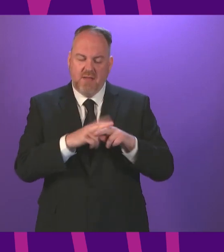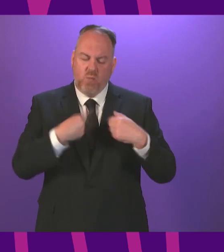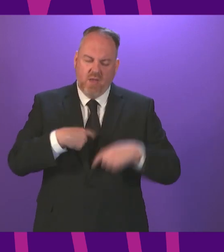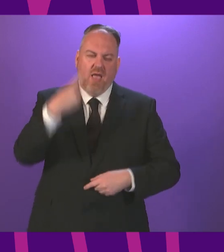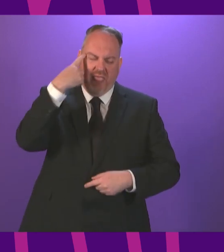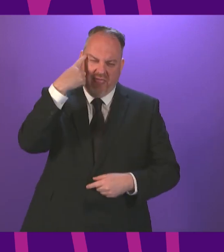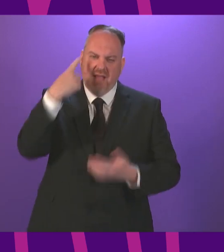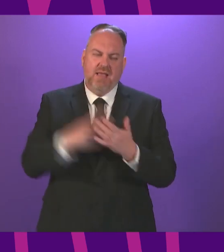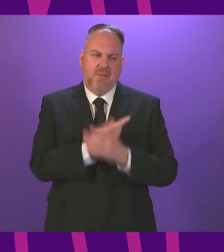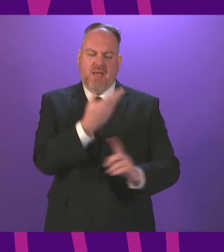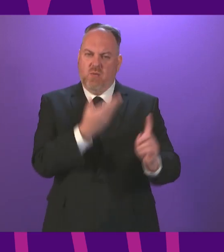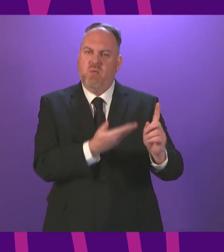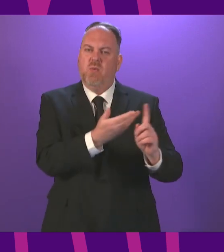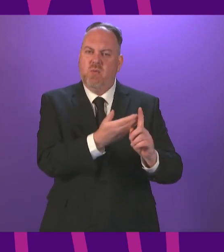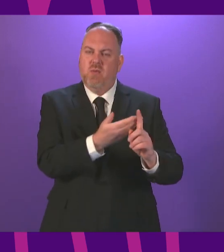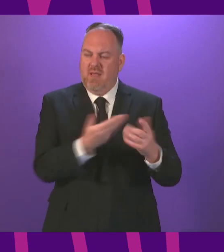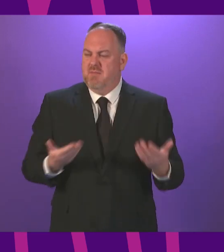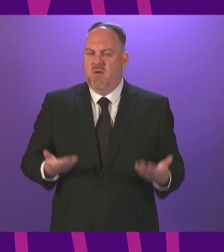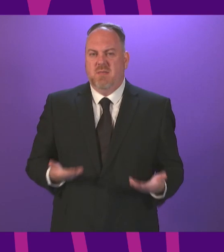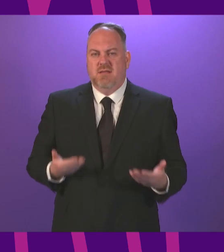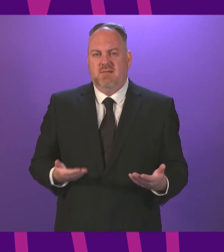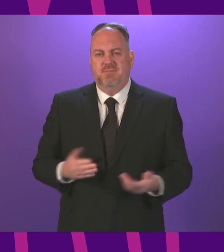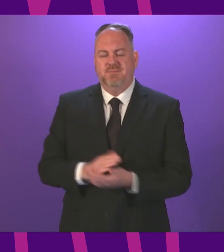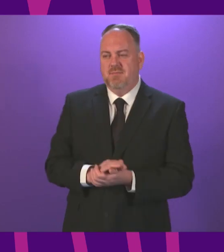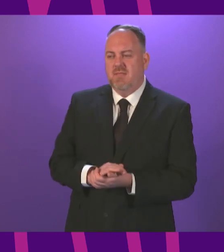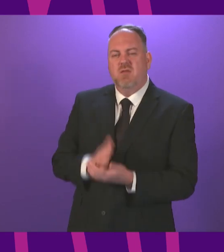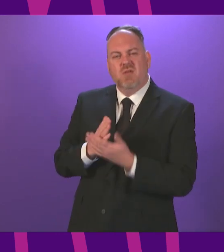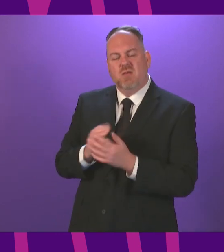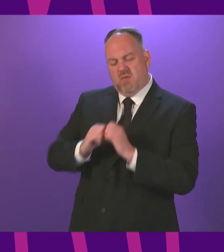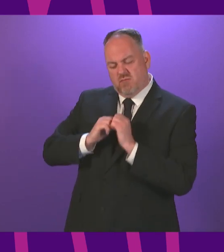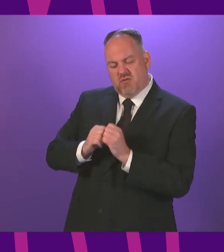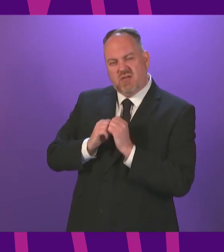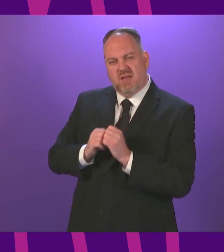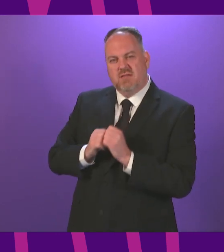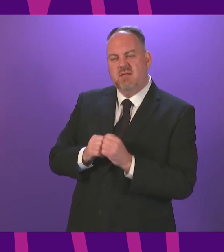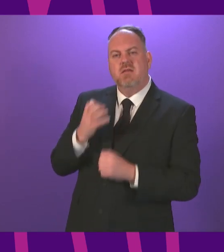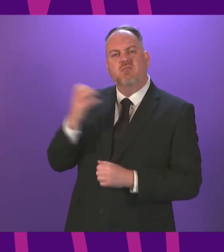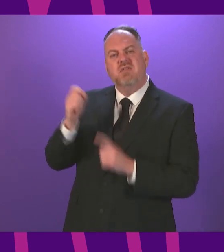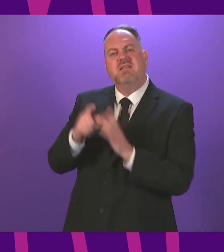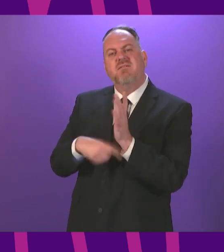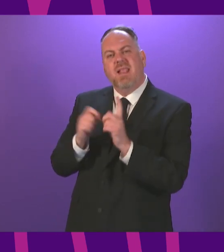are with you today. For everything, Prince Philip, we all say, “Thank you.”